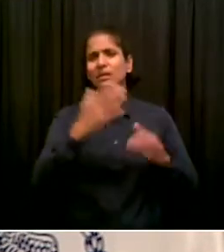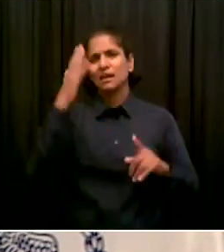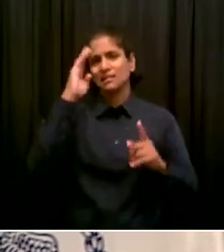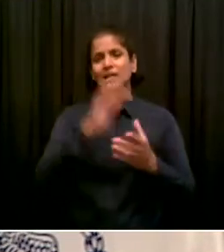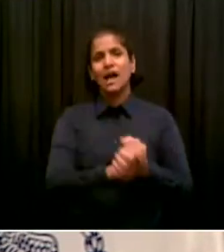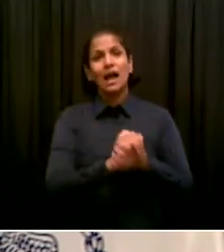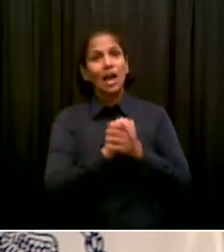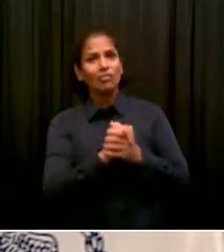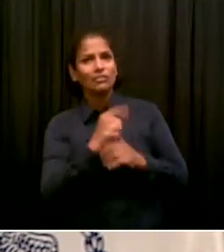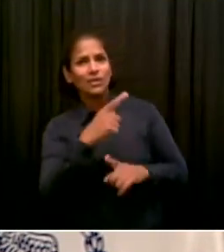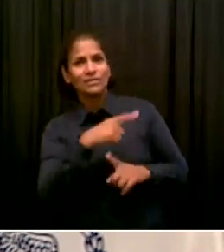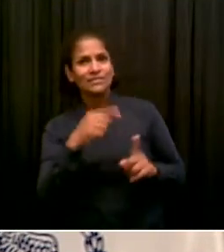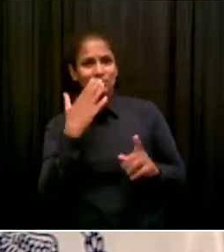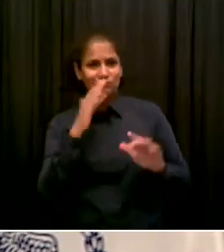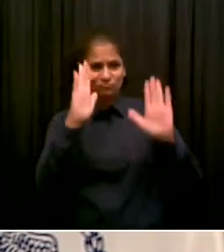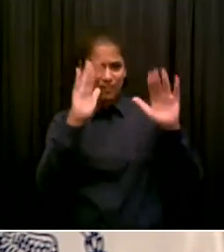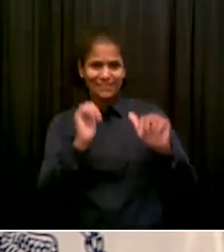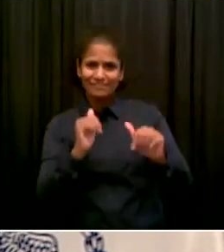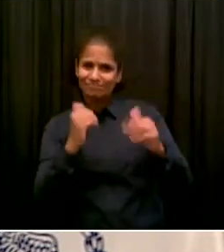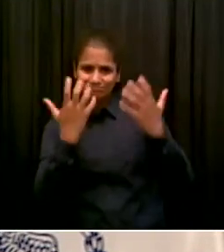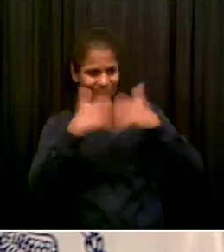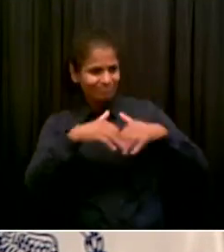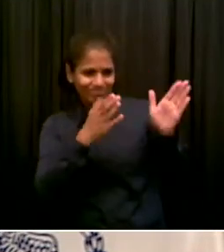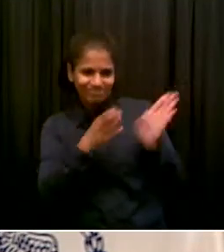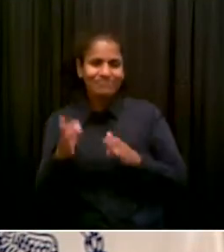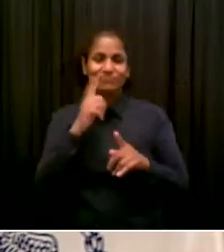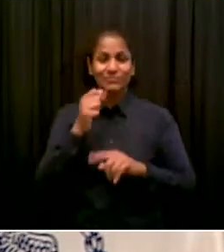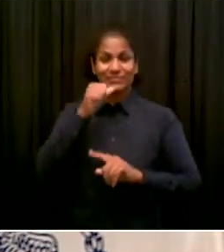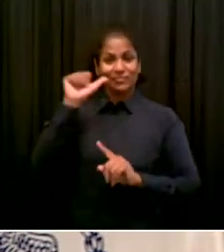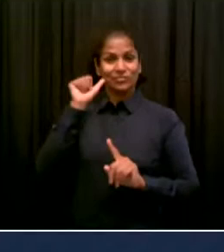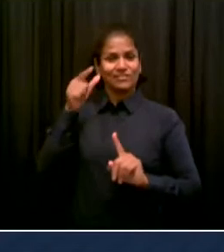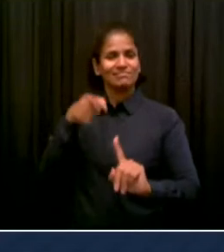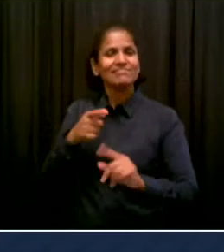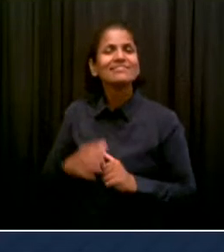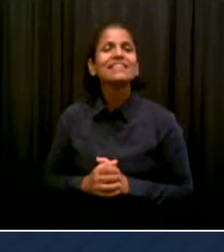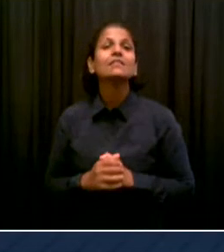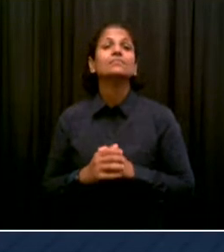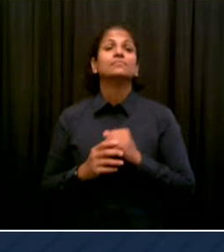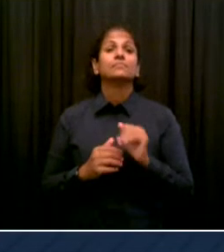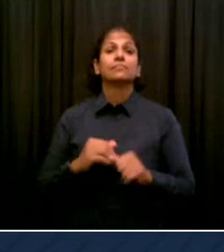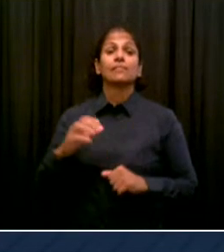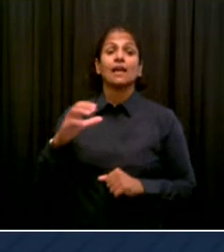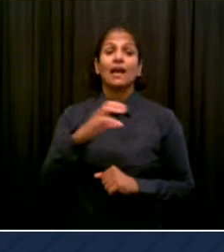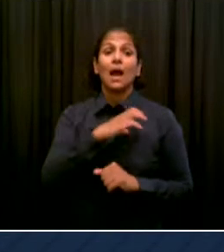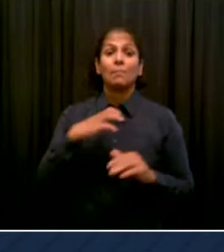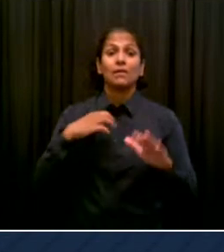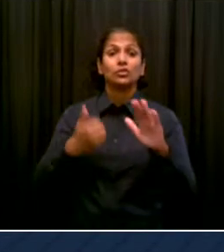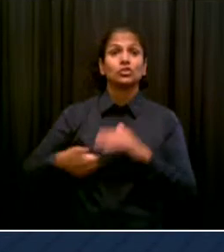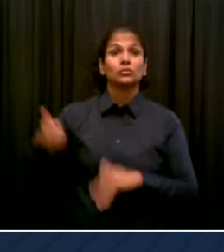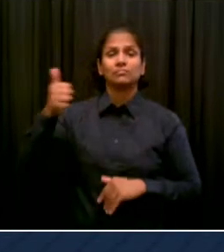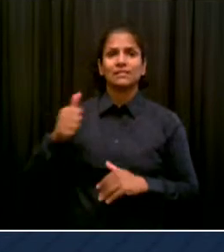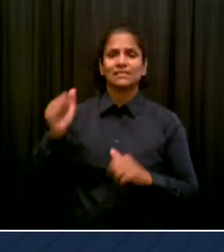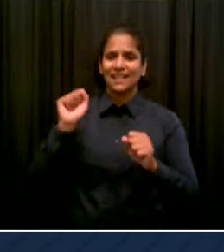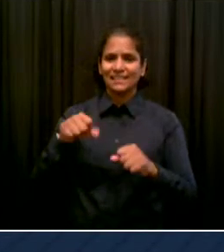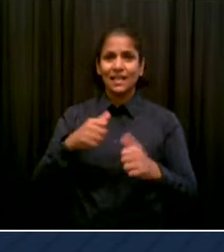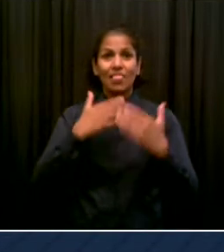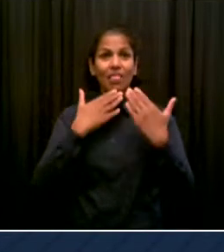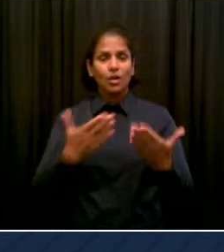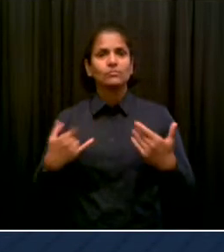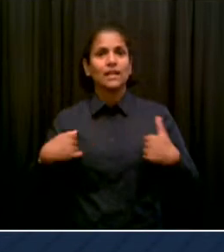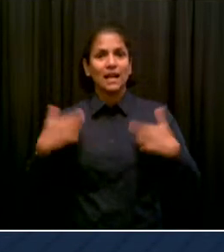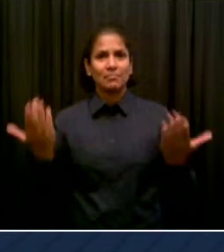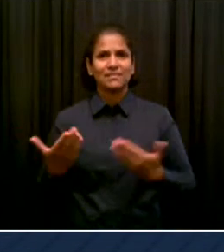GROUND LEVEL HOW IT WORKS.